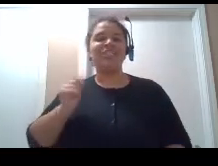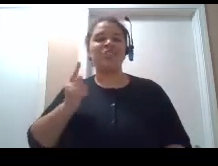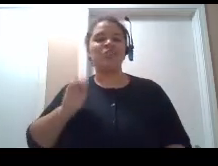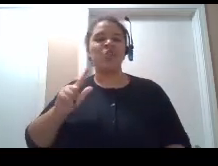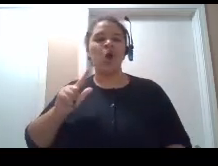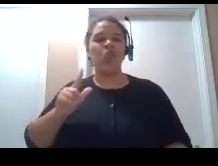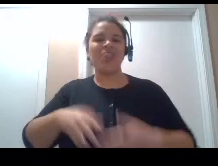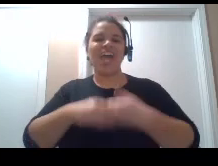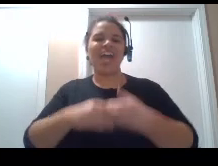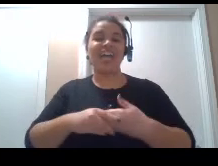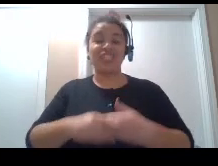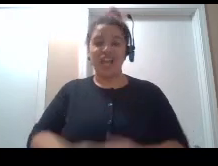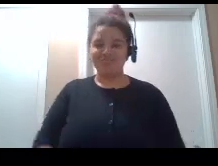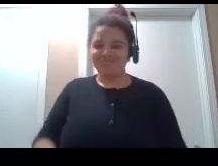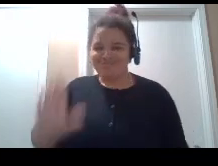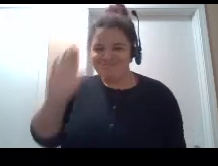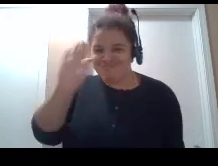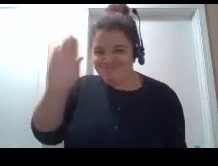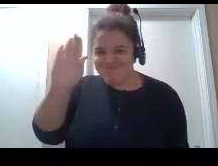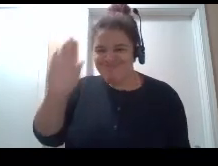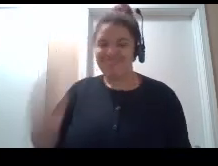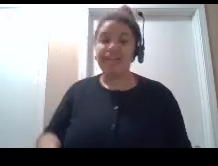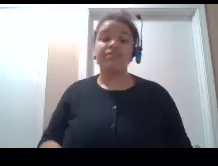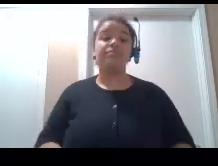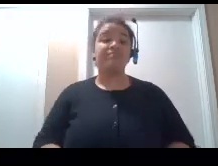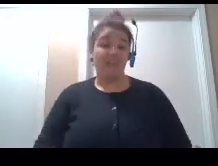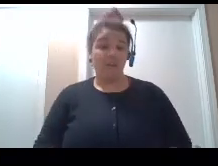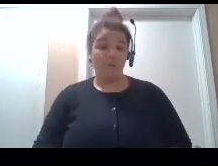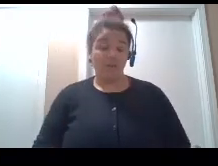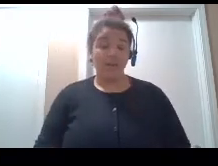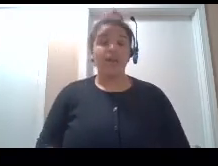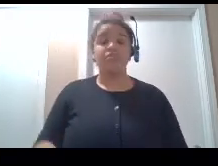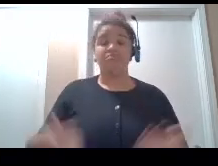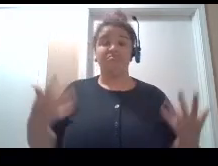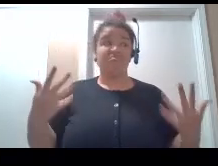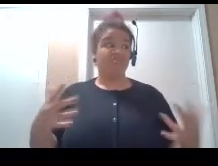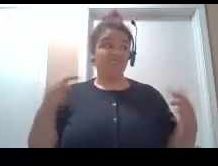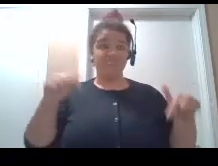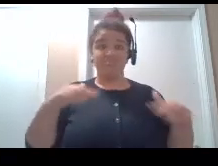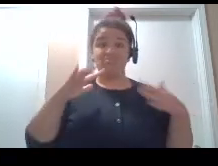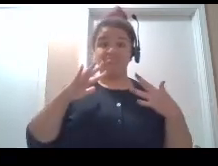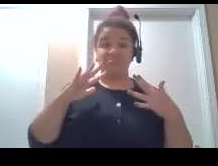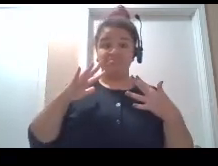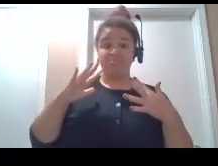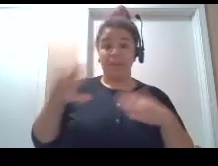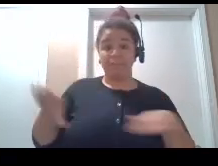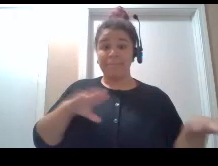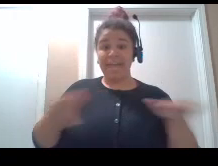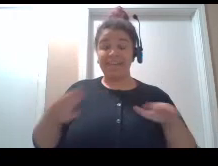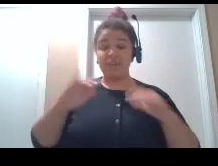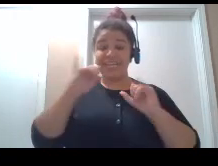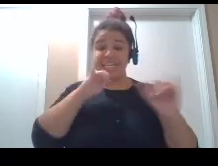Now, behavioral-based interviews have become the standard for most organizations, so reviewing the Behavioral